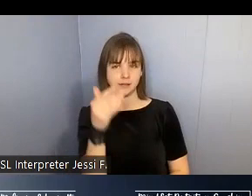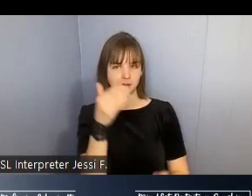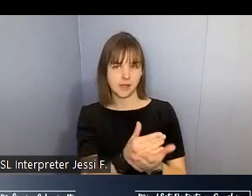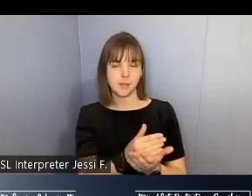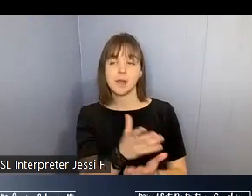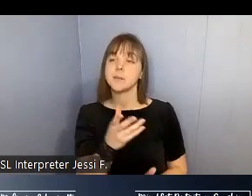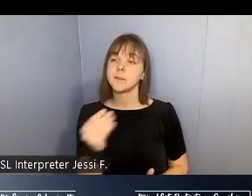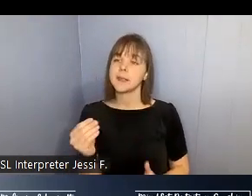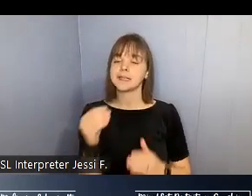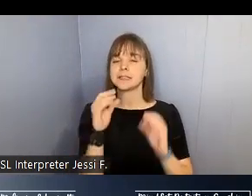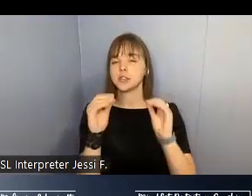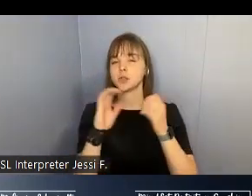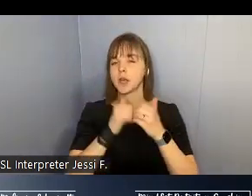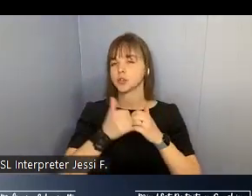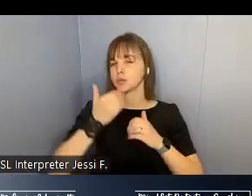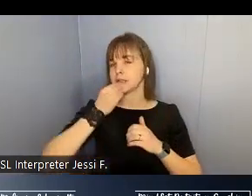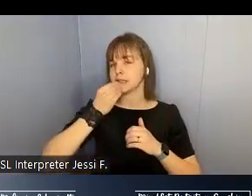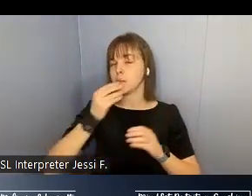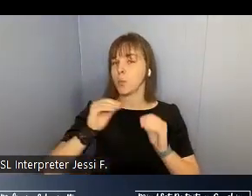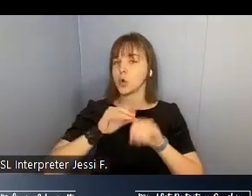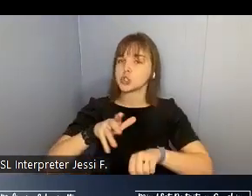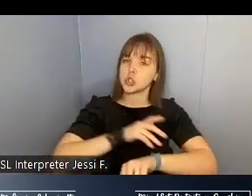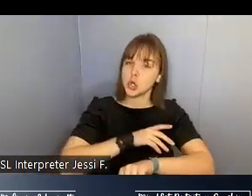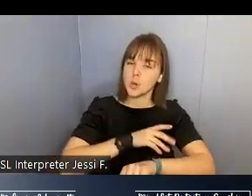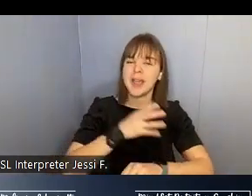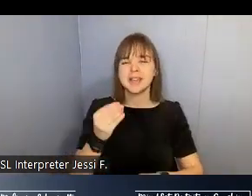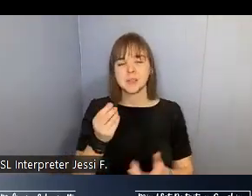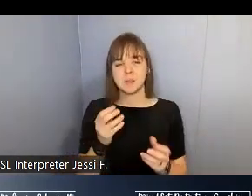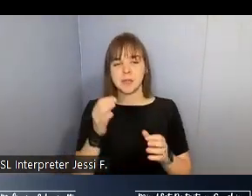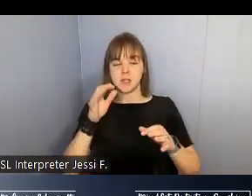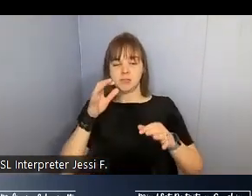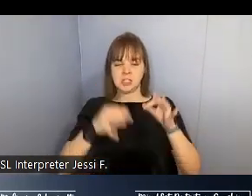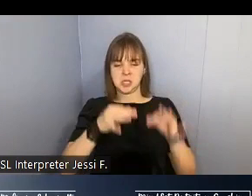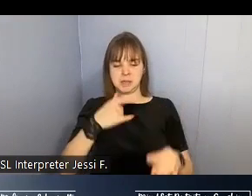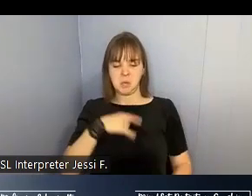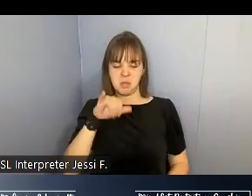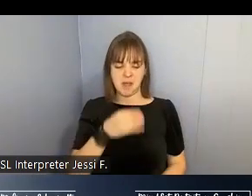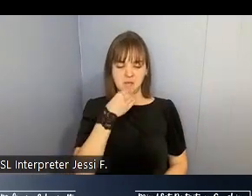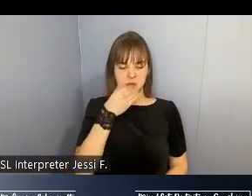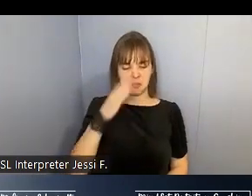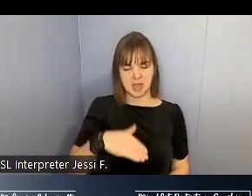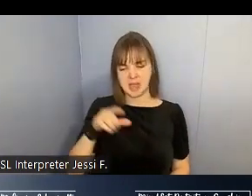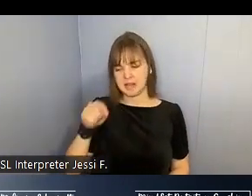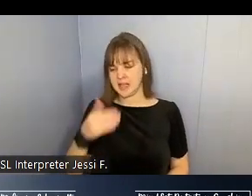in a more mindful non-judgmental way can help with that. It significantly improves digestion because digestion starts in the mouth.